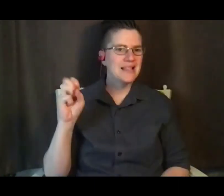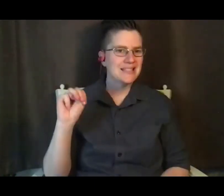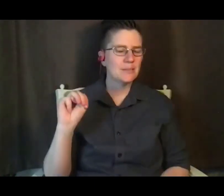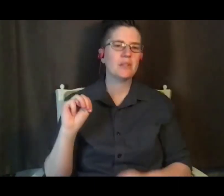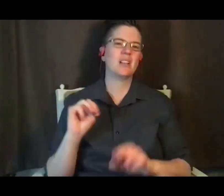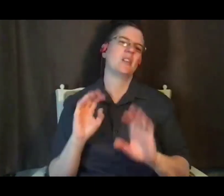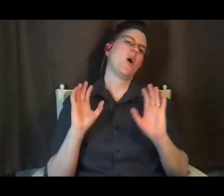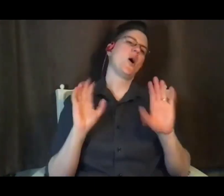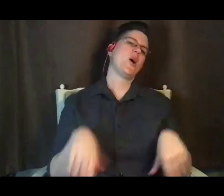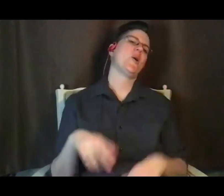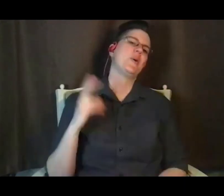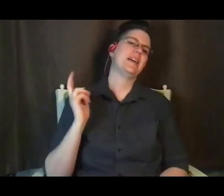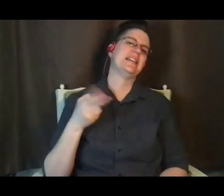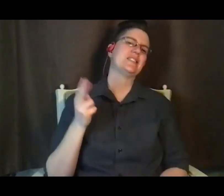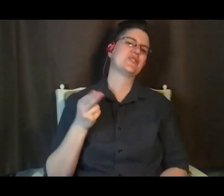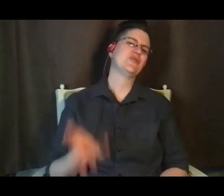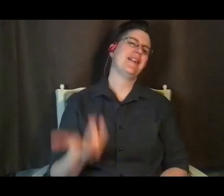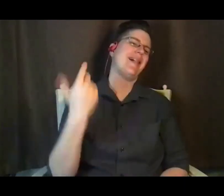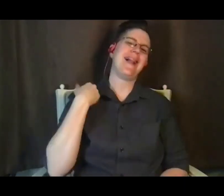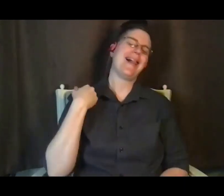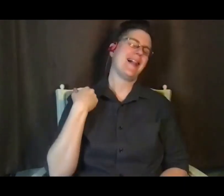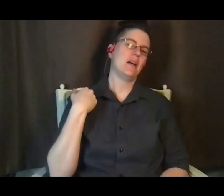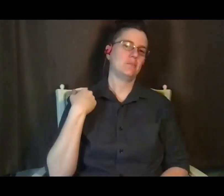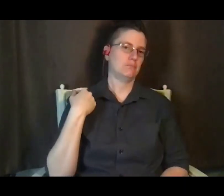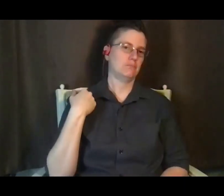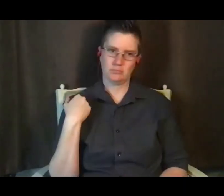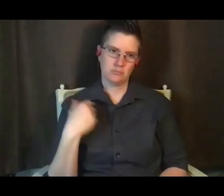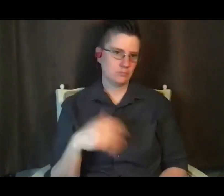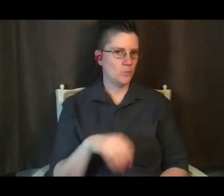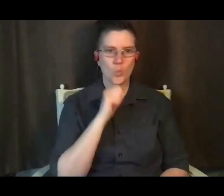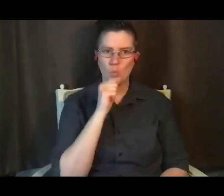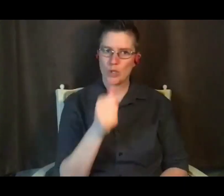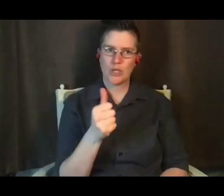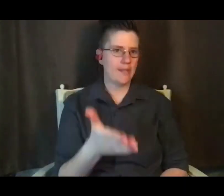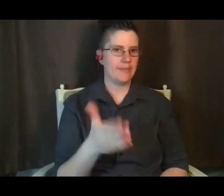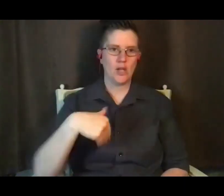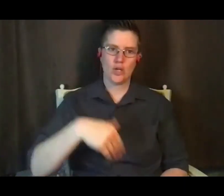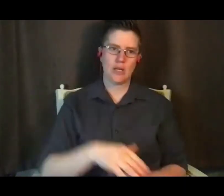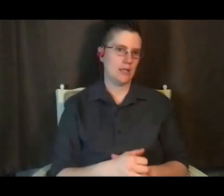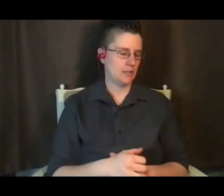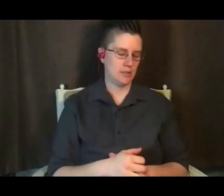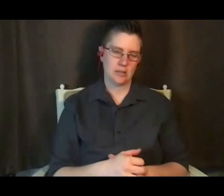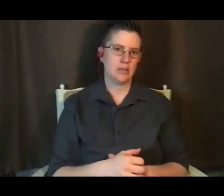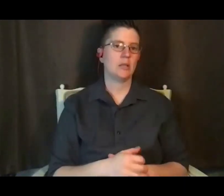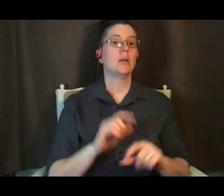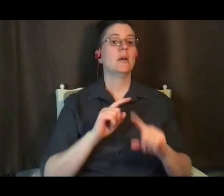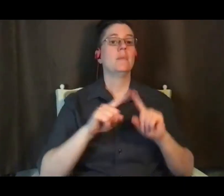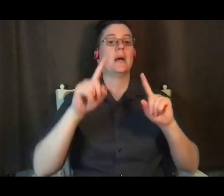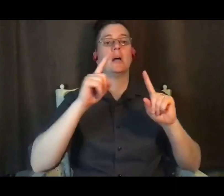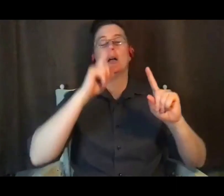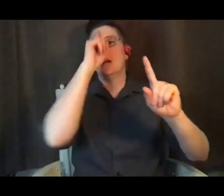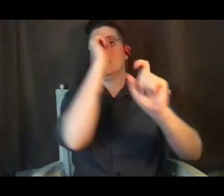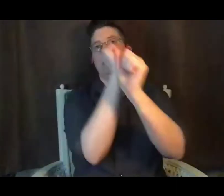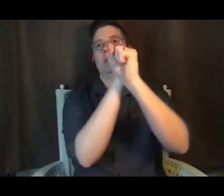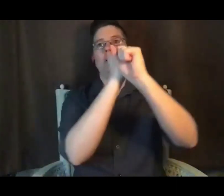we are not there yet we are not remotely close to being there but i dream fervently that with all of